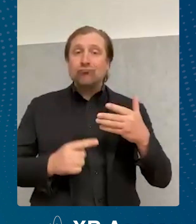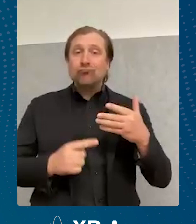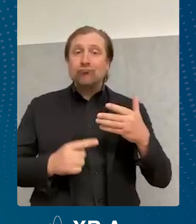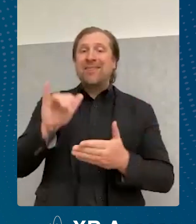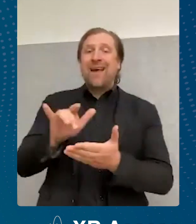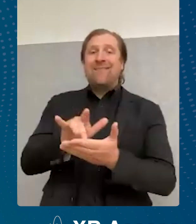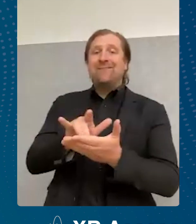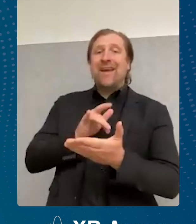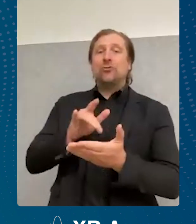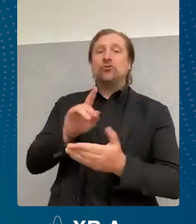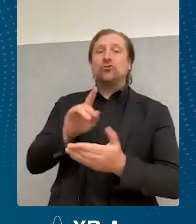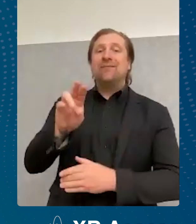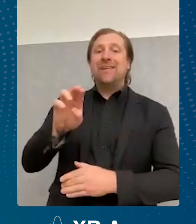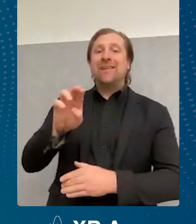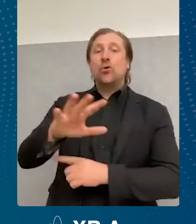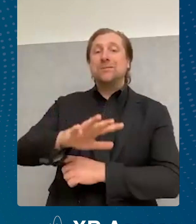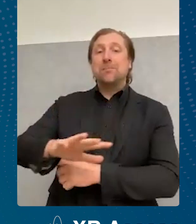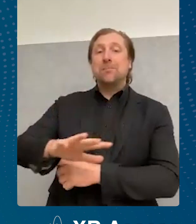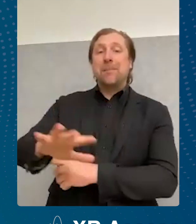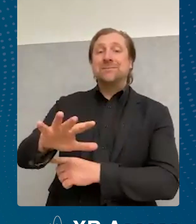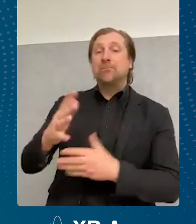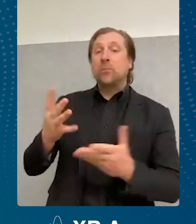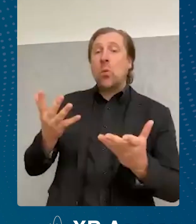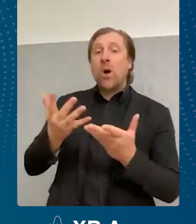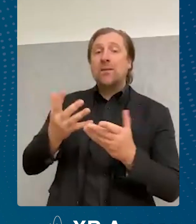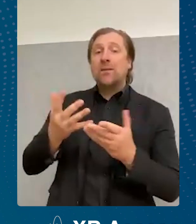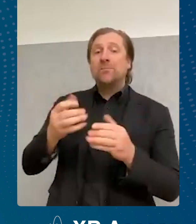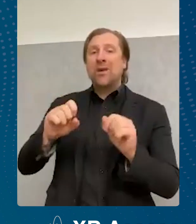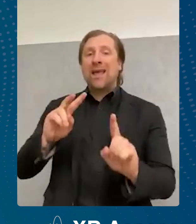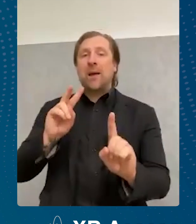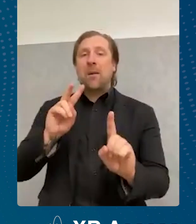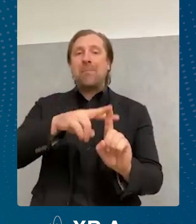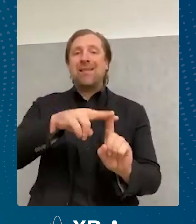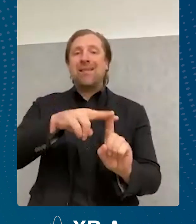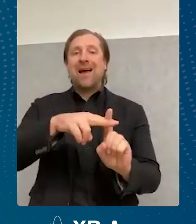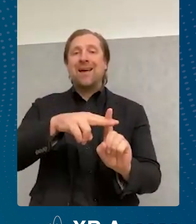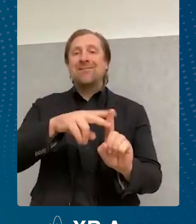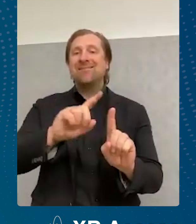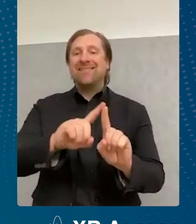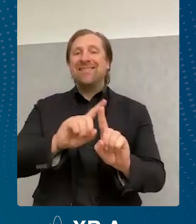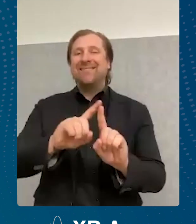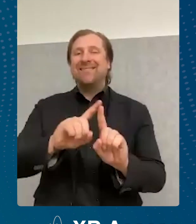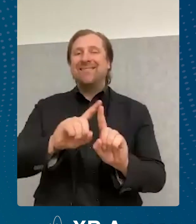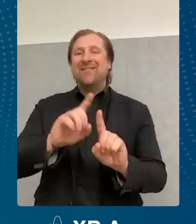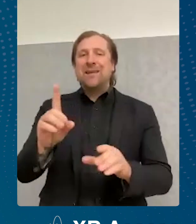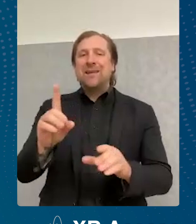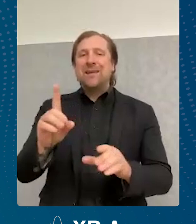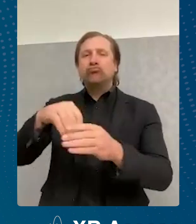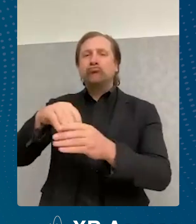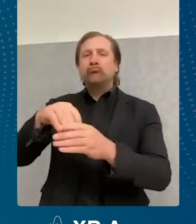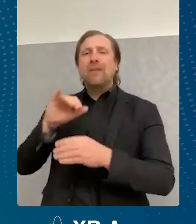of virtual space, is we can apply many medias in the virtual space,